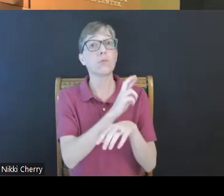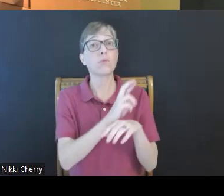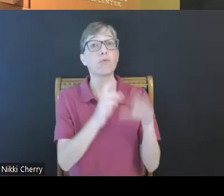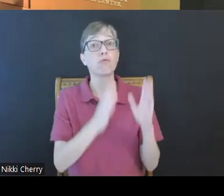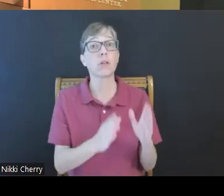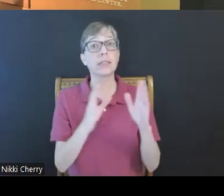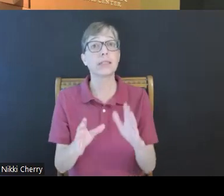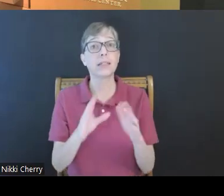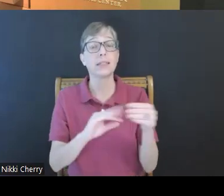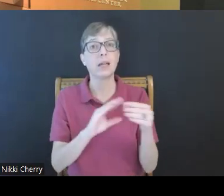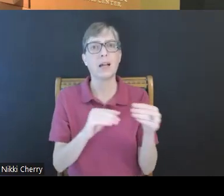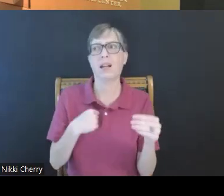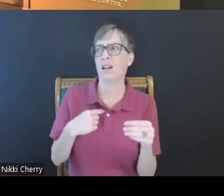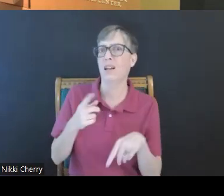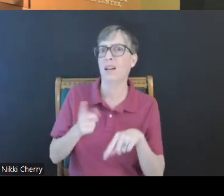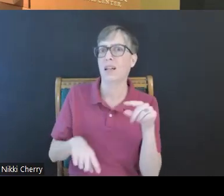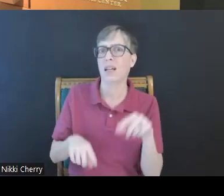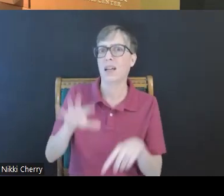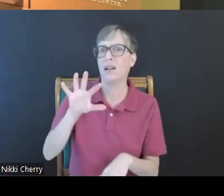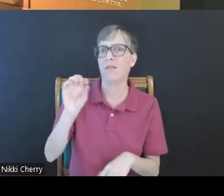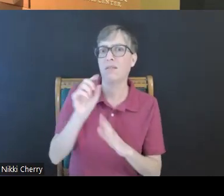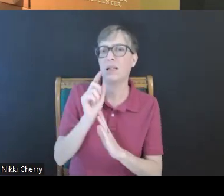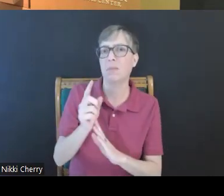need two hours for what of these I'm like you got to learn how to do this in 50 minutes or